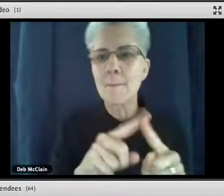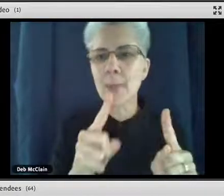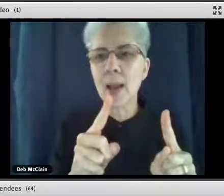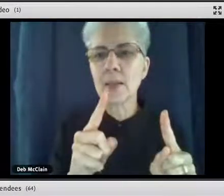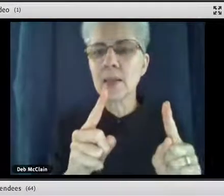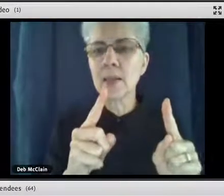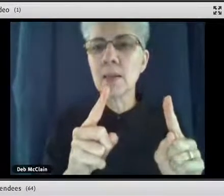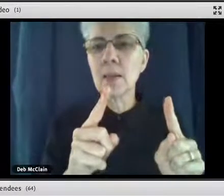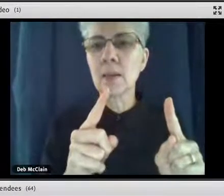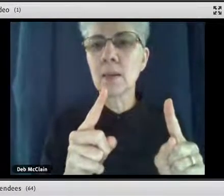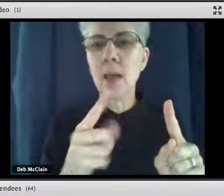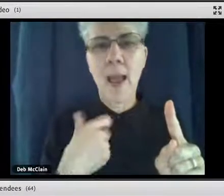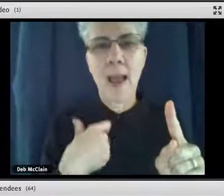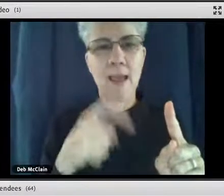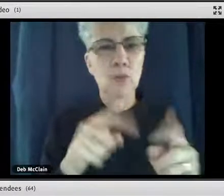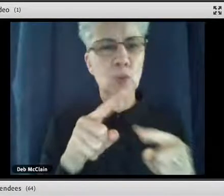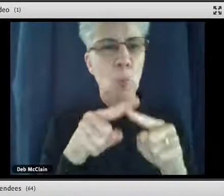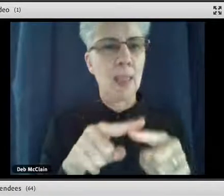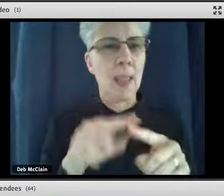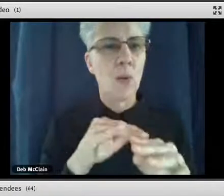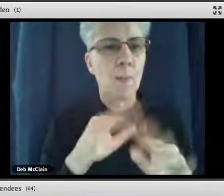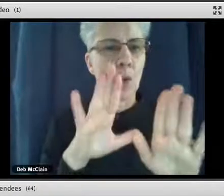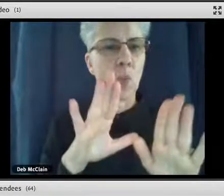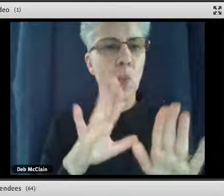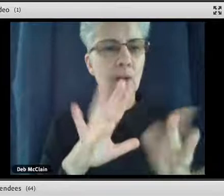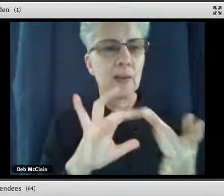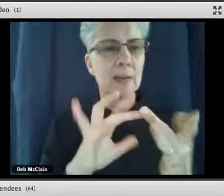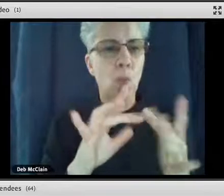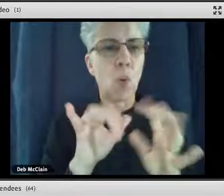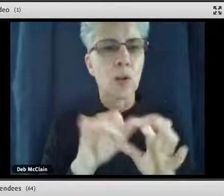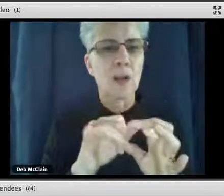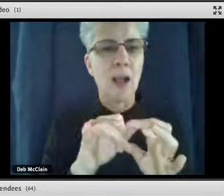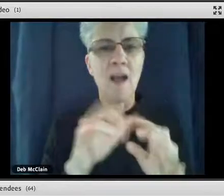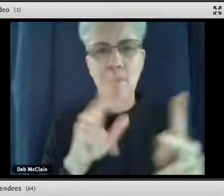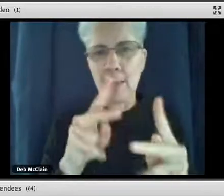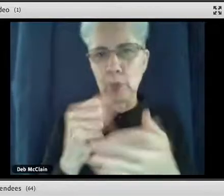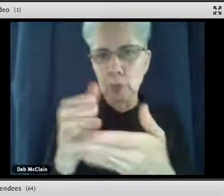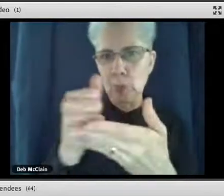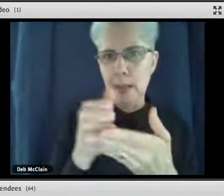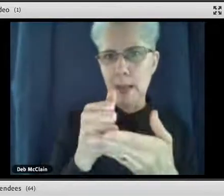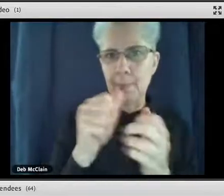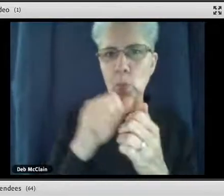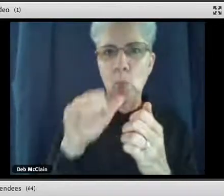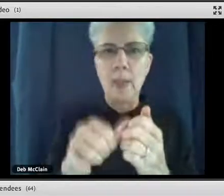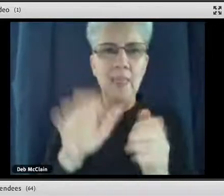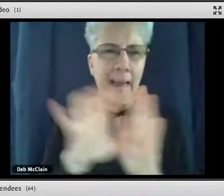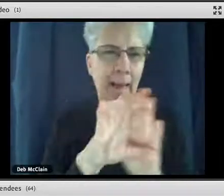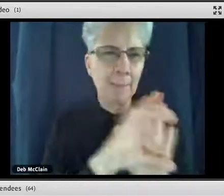but I have to rely on my wonderful network of practitioners to help me out with images